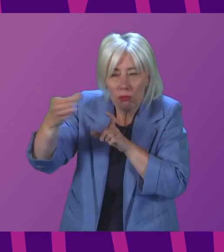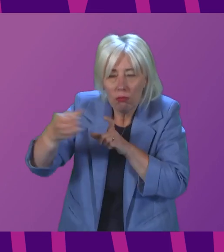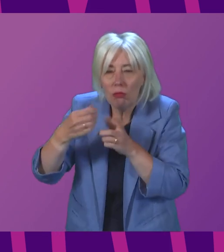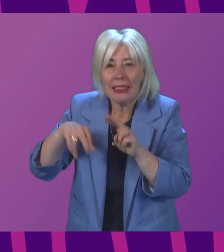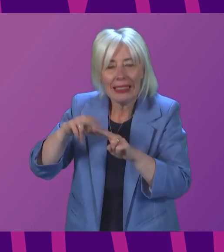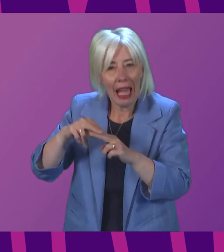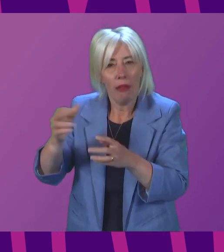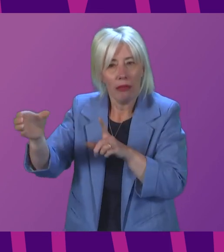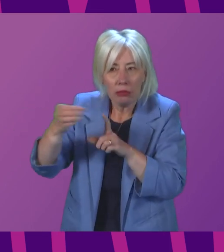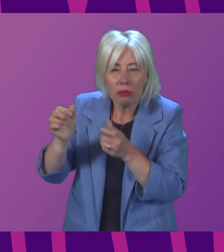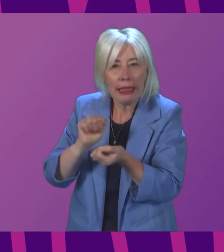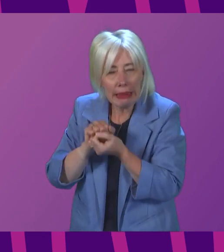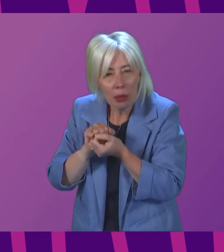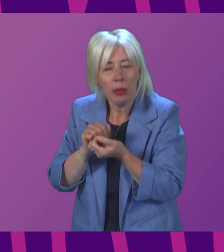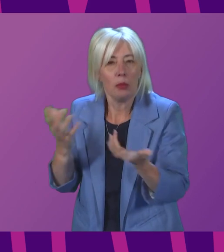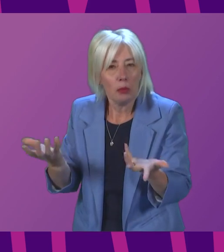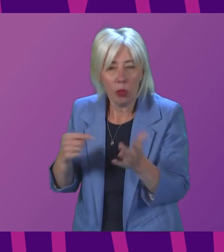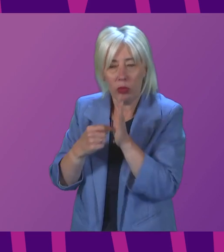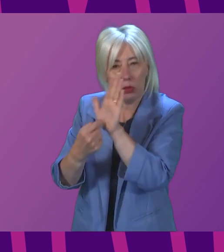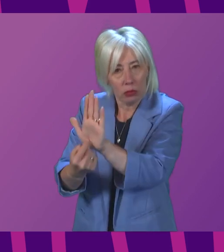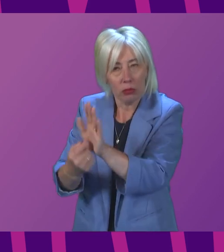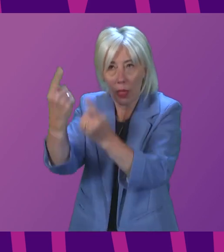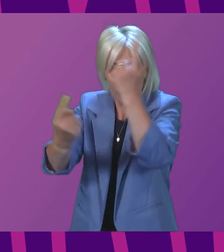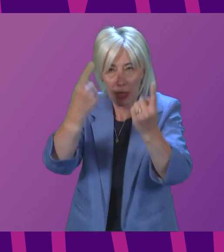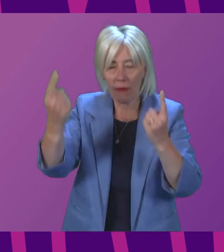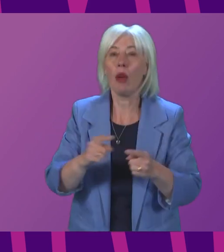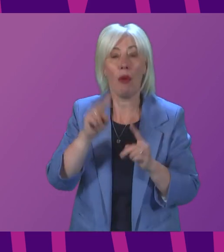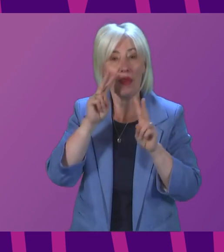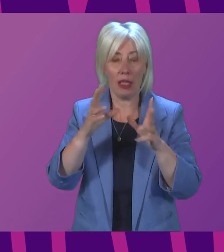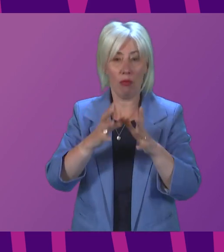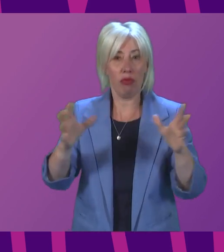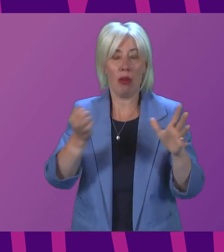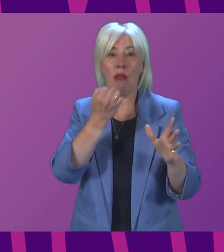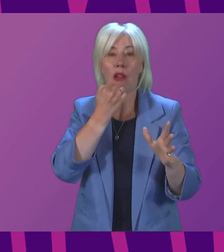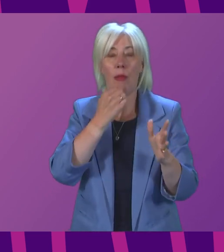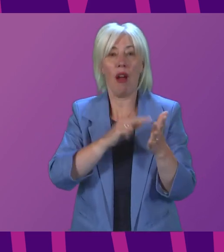Of course, we have already seen a significant increase in the overall NHS workforce under